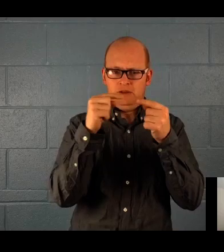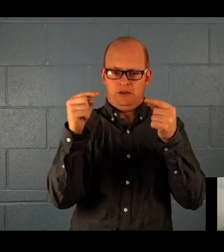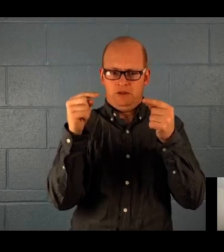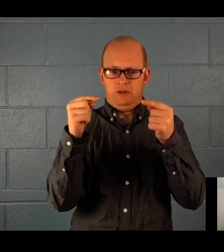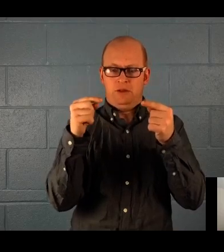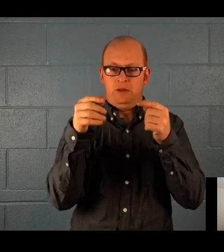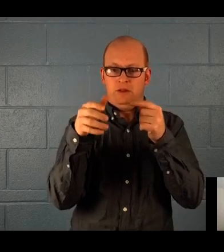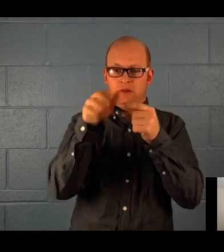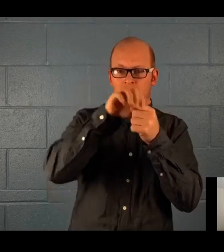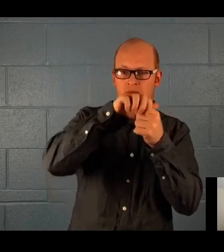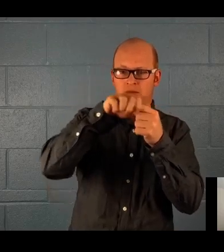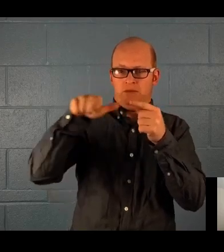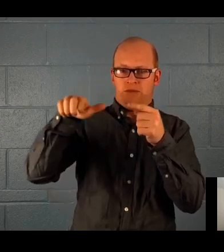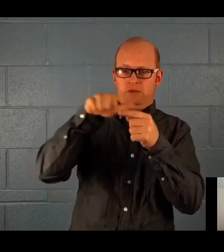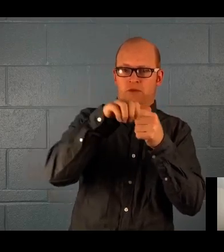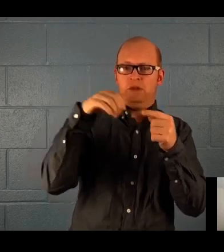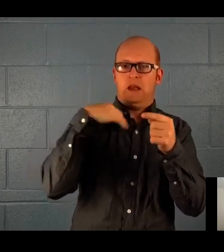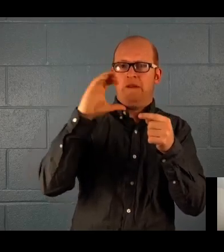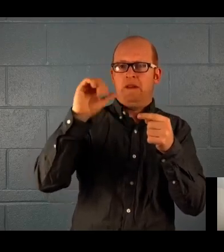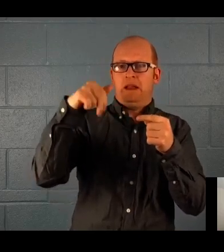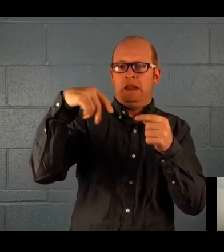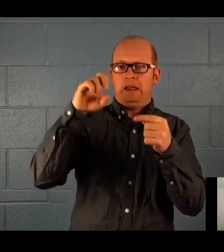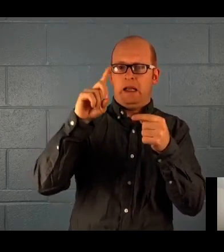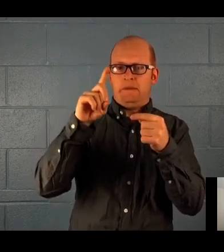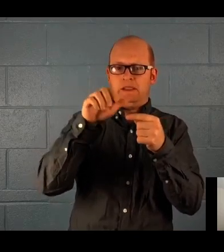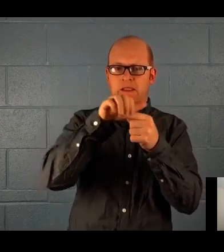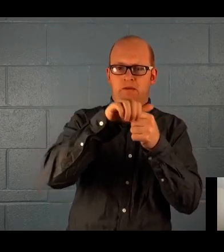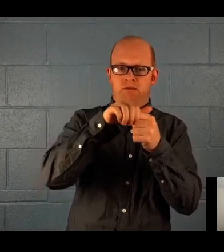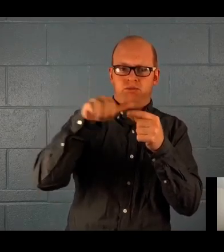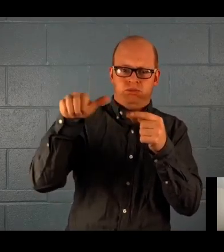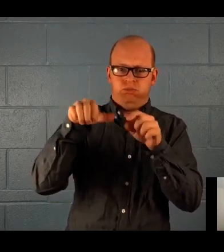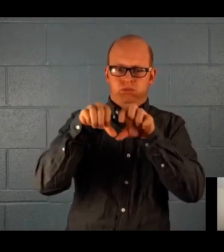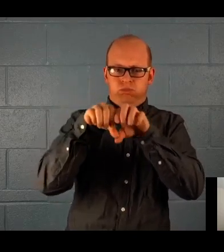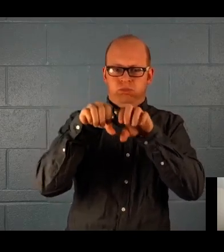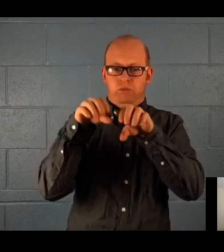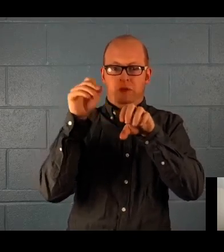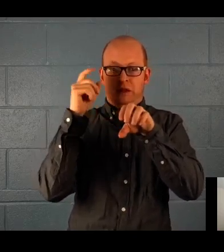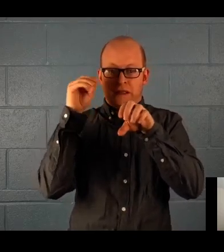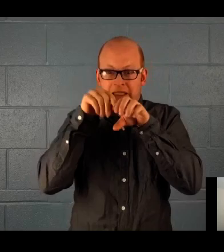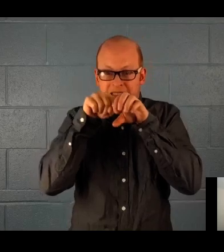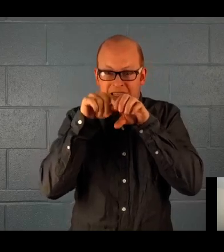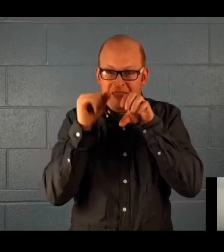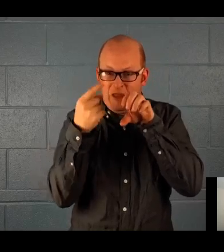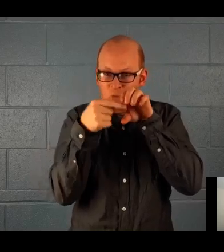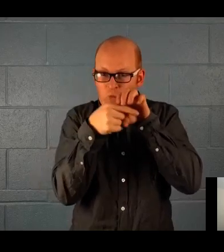And inside that capsid is a single stranded piece of DNA. Now whenever a single strand of a piece of DNA